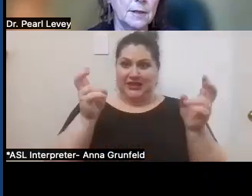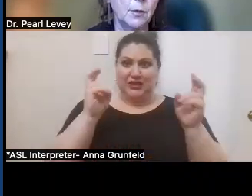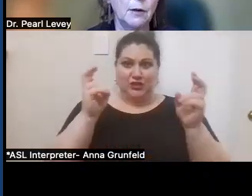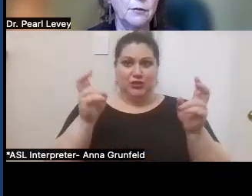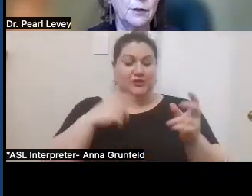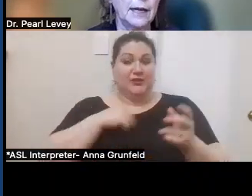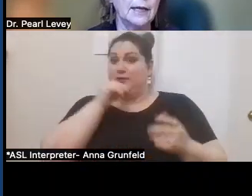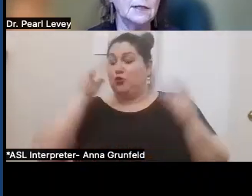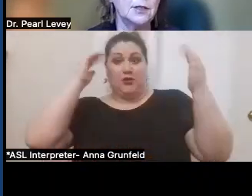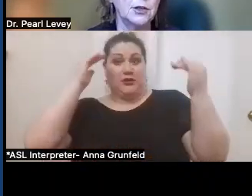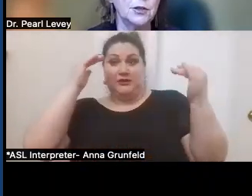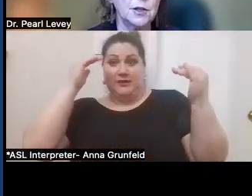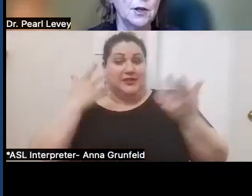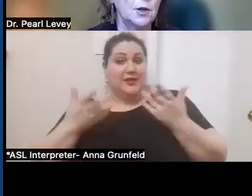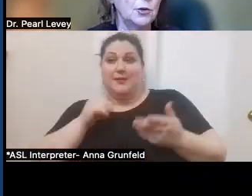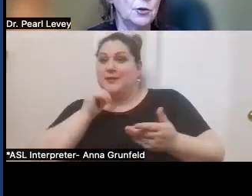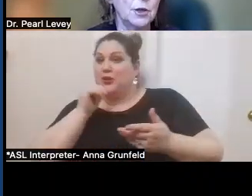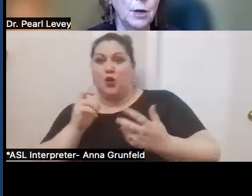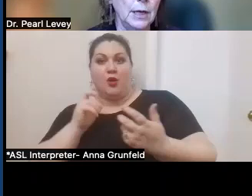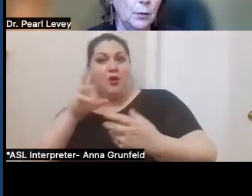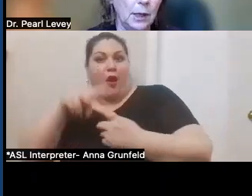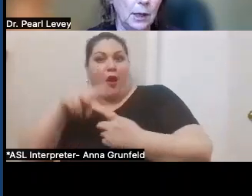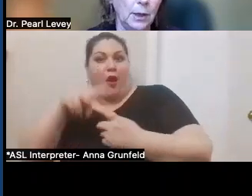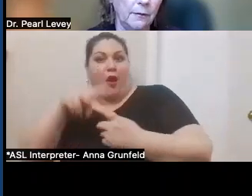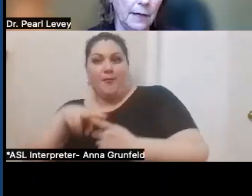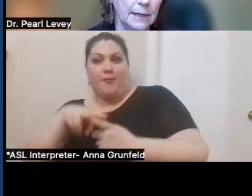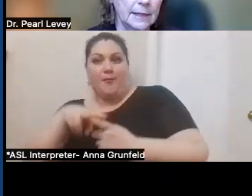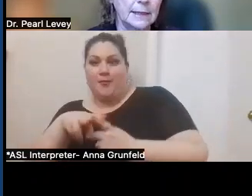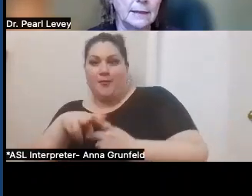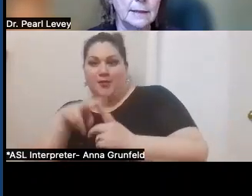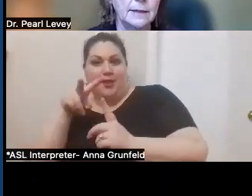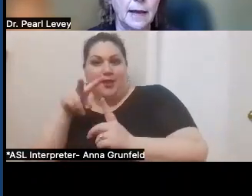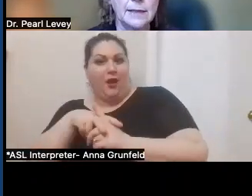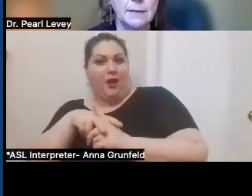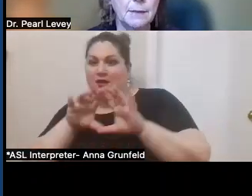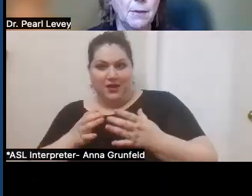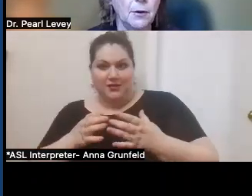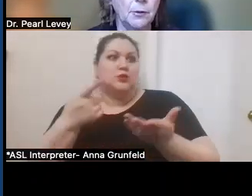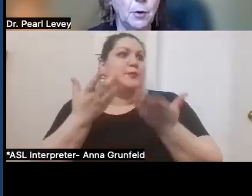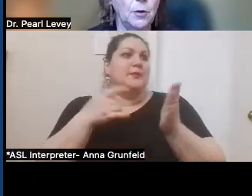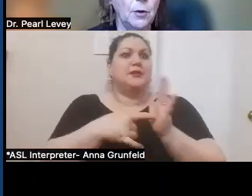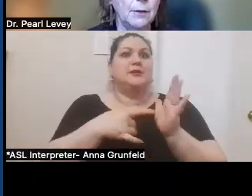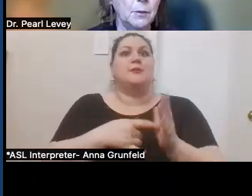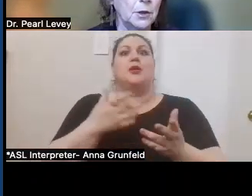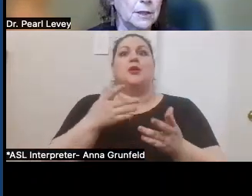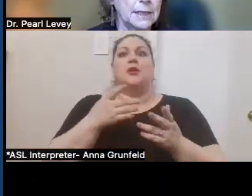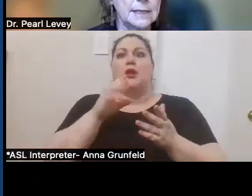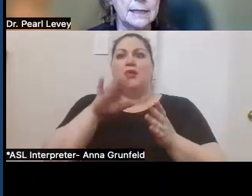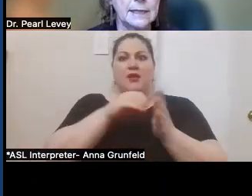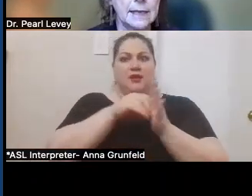So we'll often encounter learners who did really, really well, in fact excelled in the academic part of the program that we've got a test and